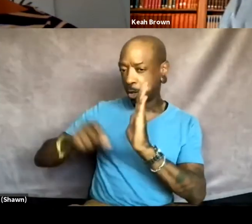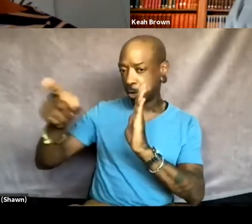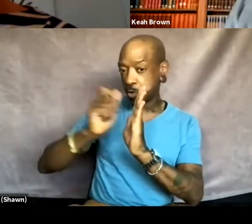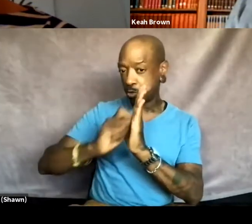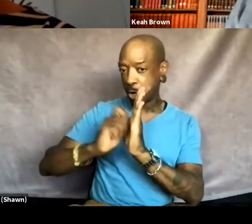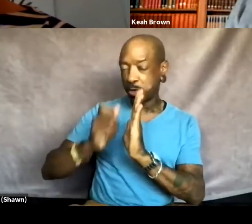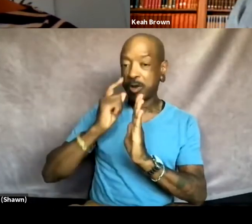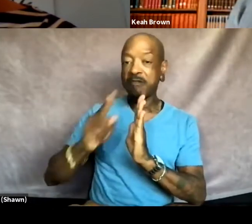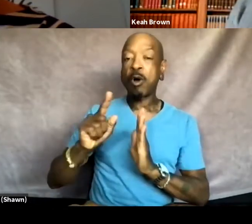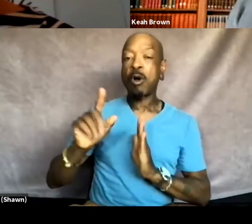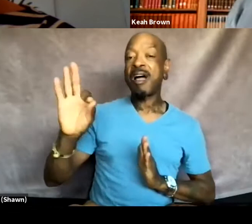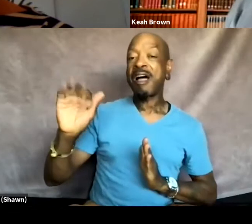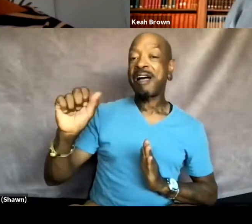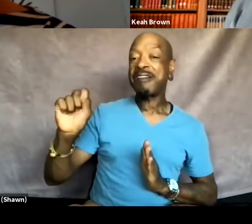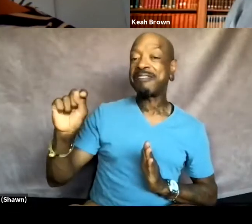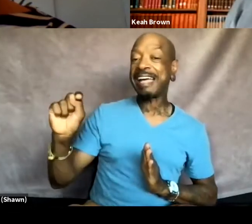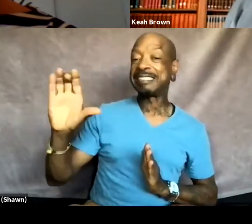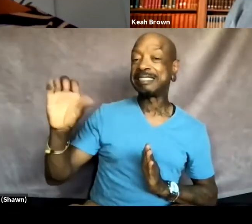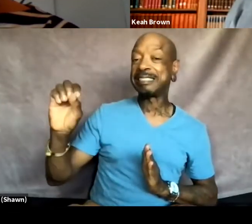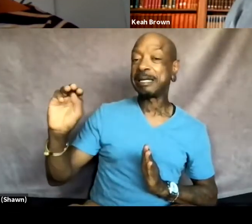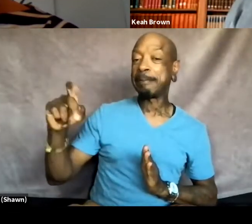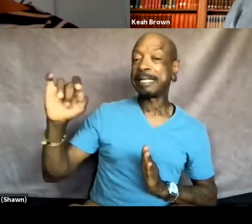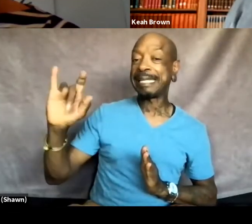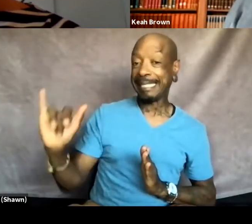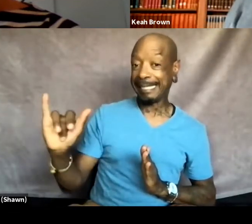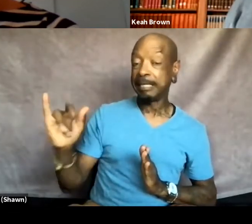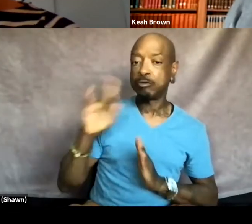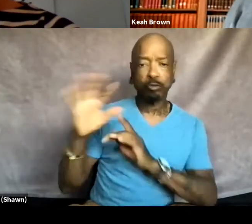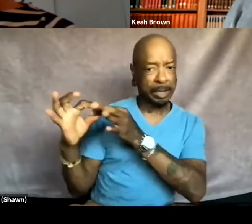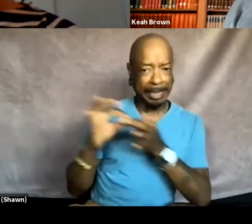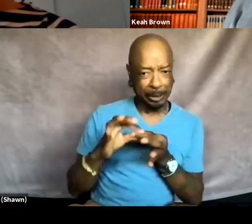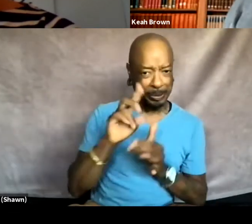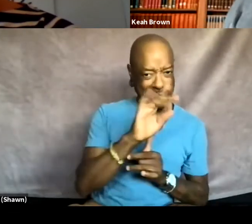Fast Company thats related to the question that Daniel just asked you about working remotely.